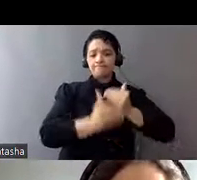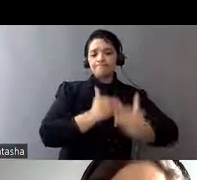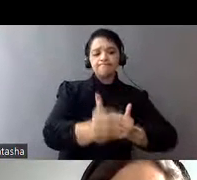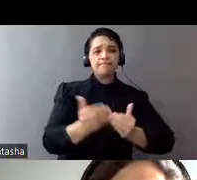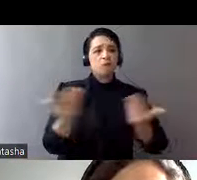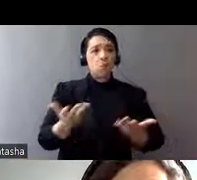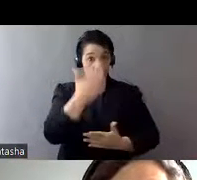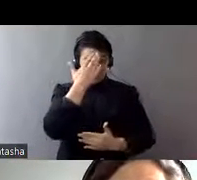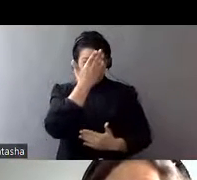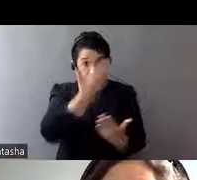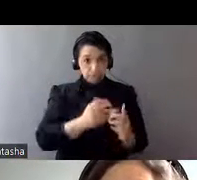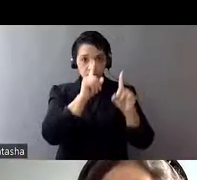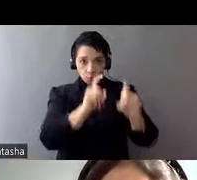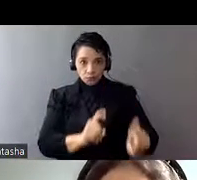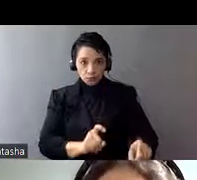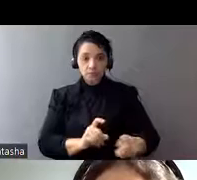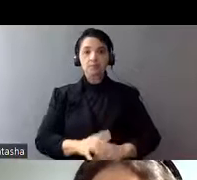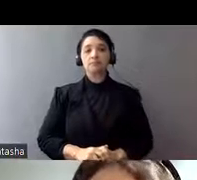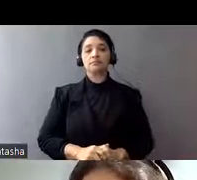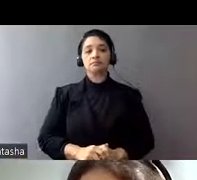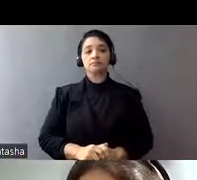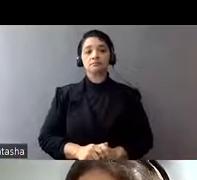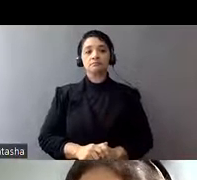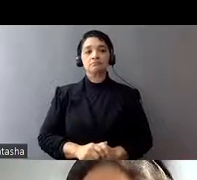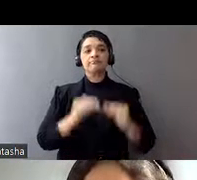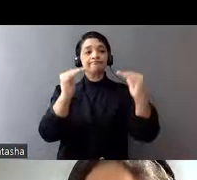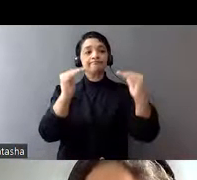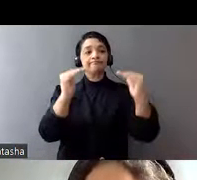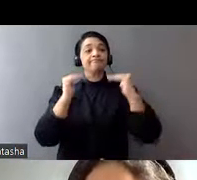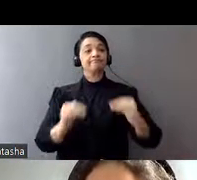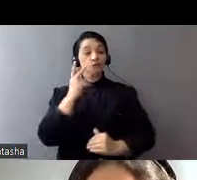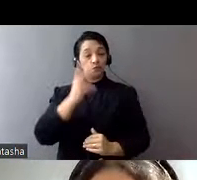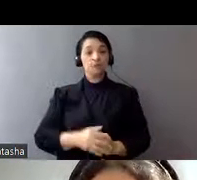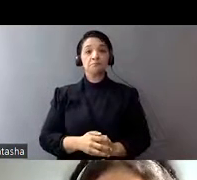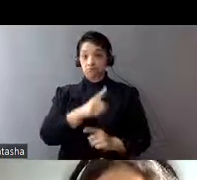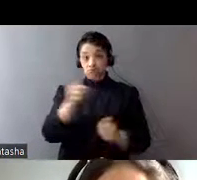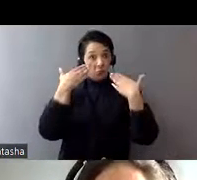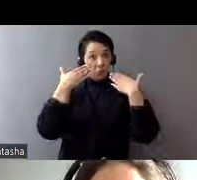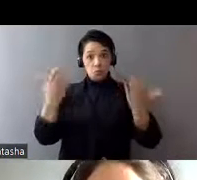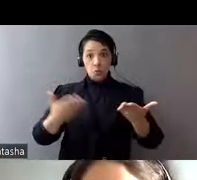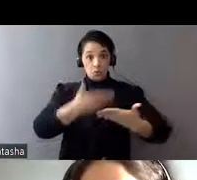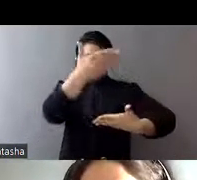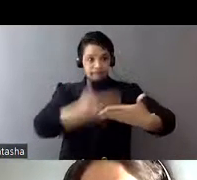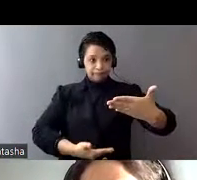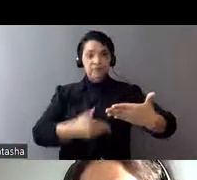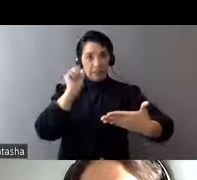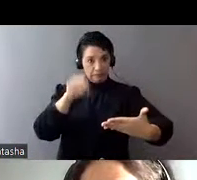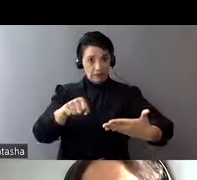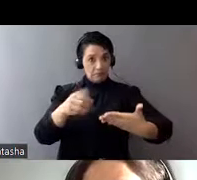What OPDs need to start using it, if they are not aware of the toolkit and what kind